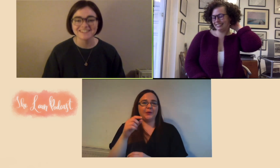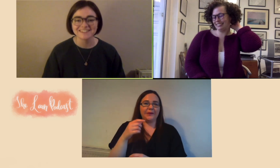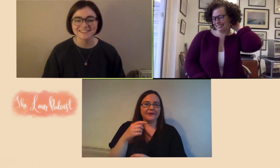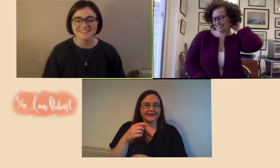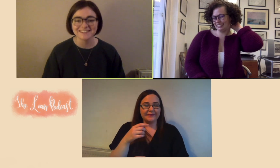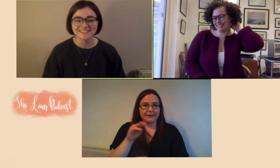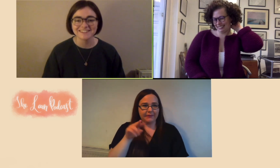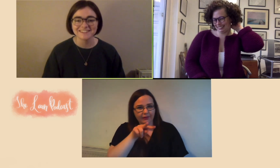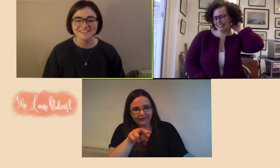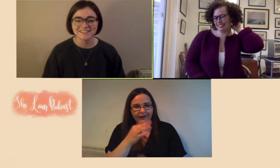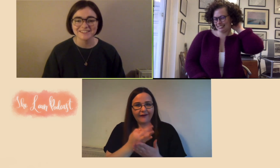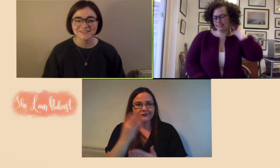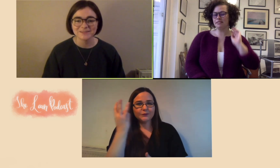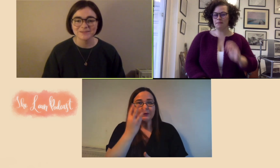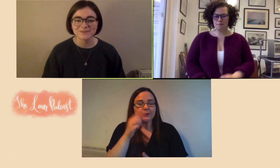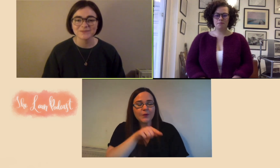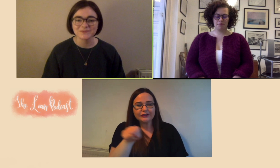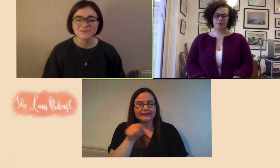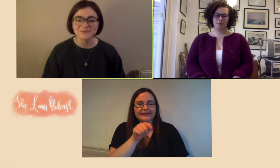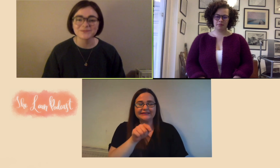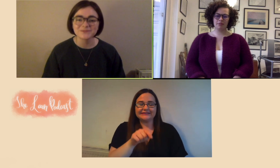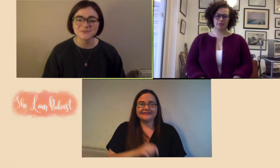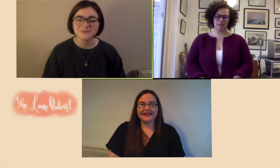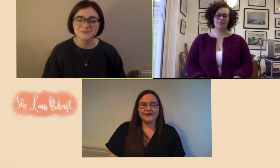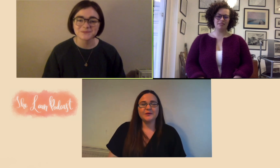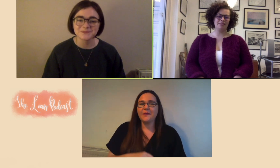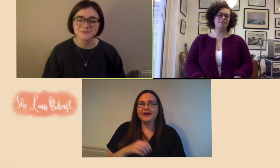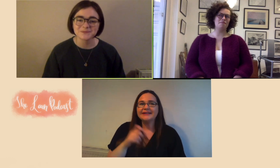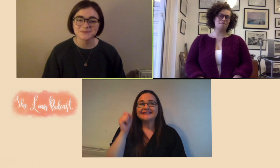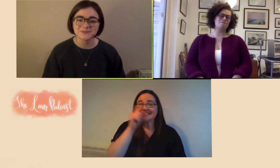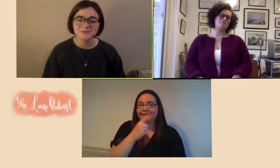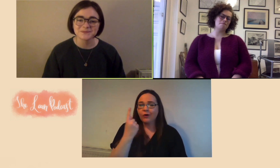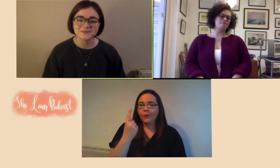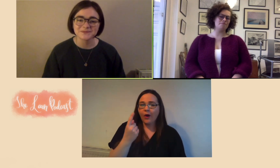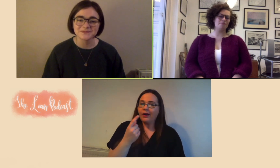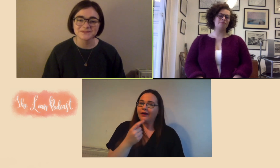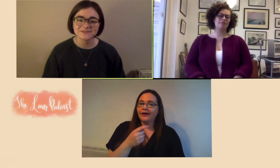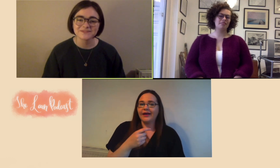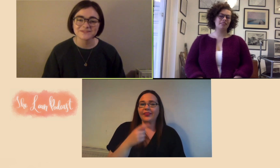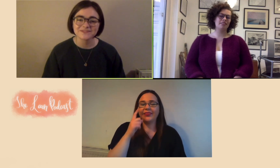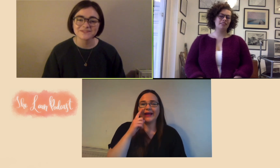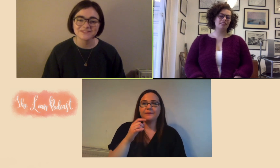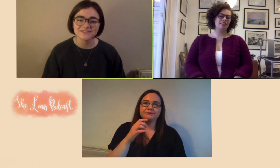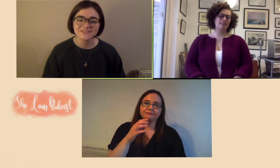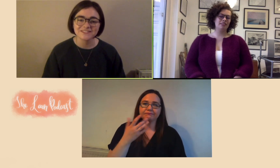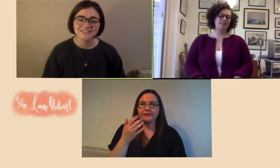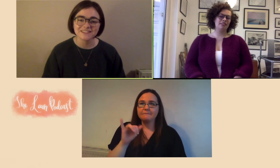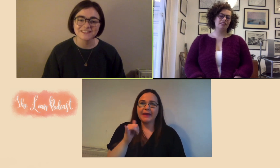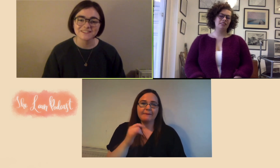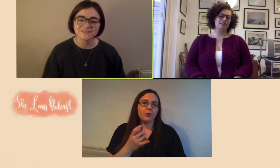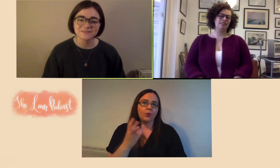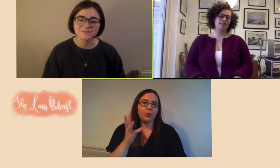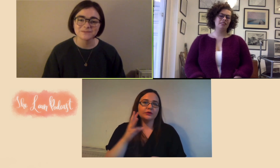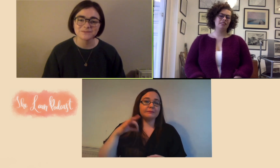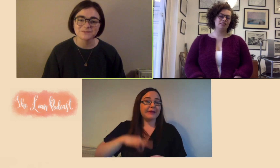maybe they have the blue background or they have their name change to ISL interpreter. And yeah, a lot of people, all eyes are on them.